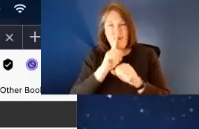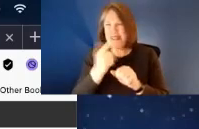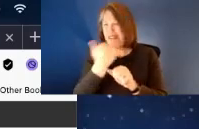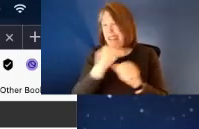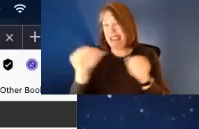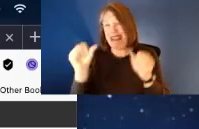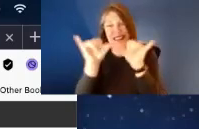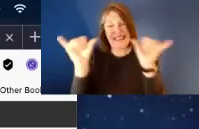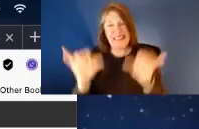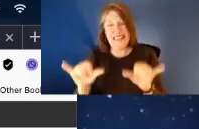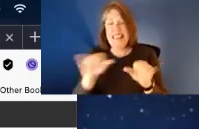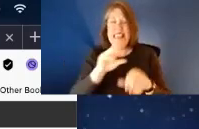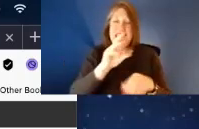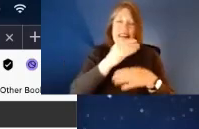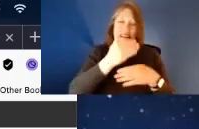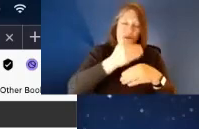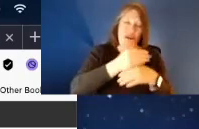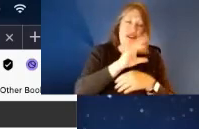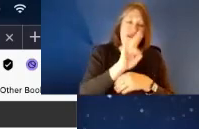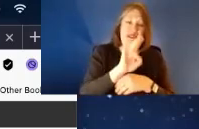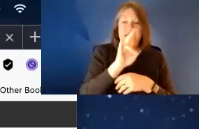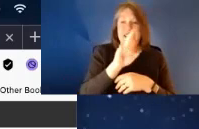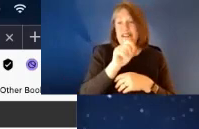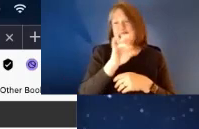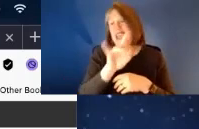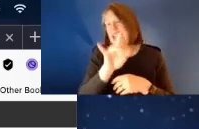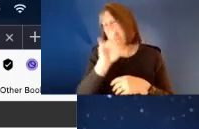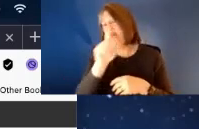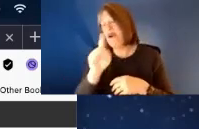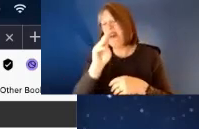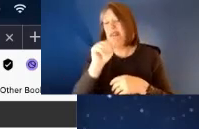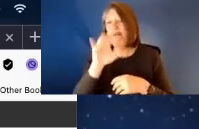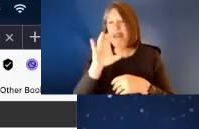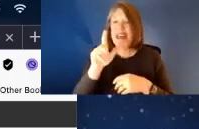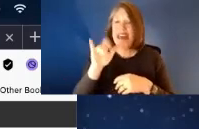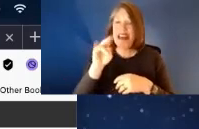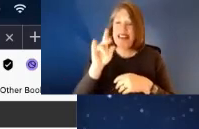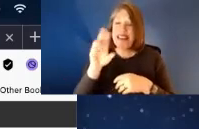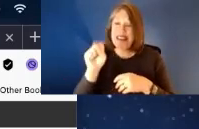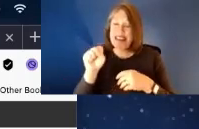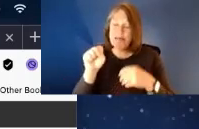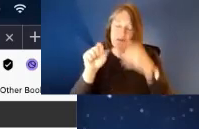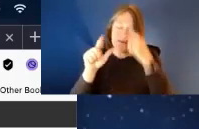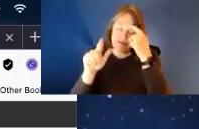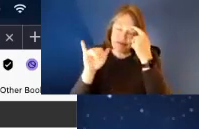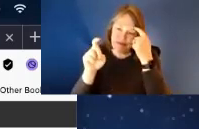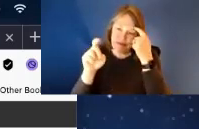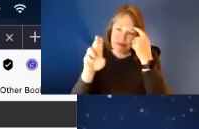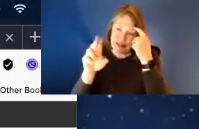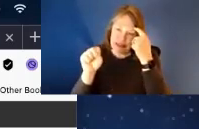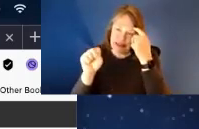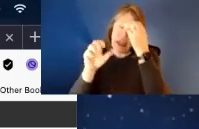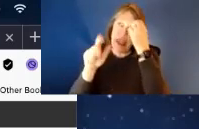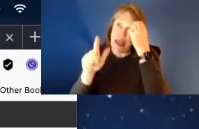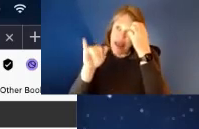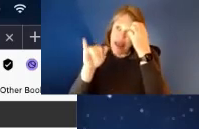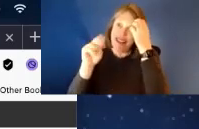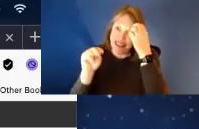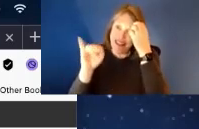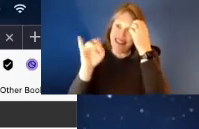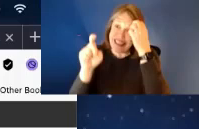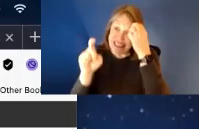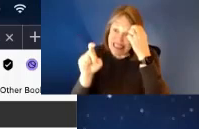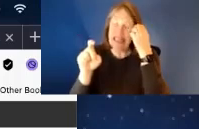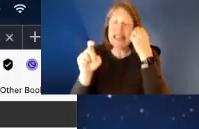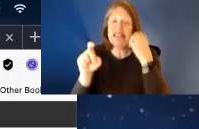Windows, Mac Linux 06:49:43 the browser's Chrome, Edge, Firefox,